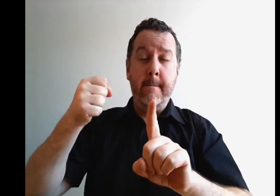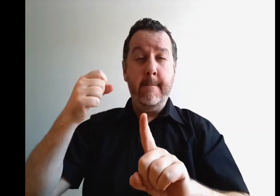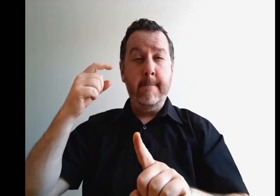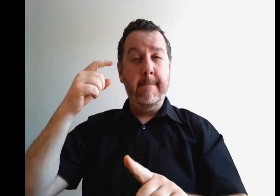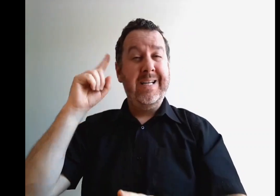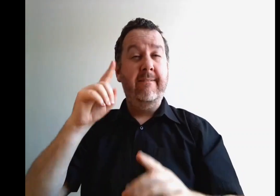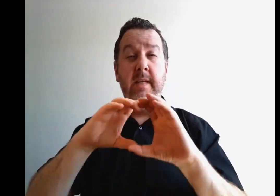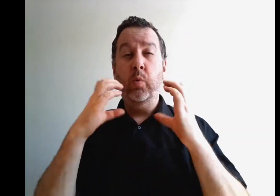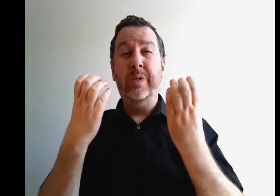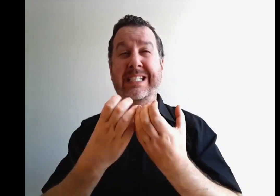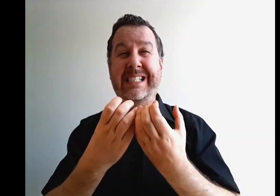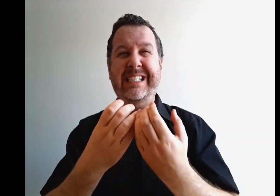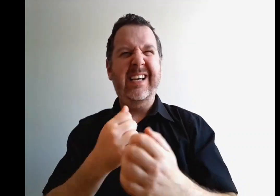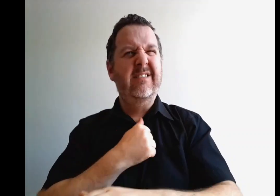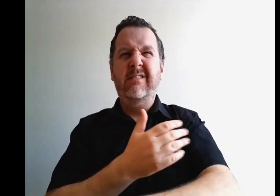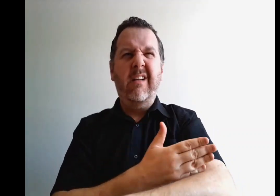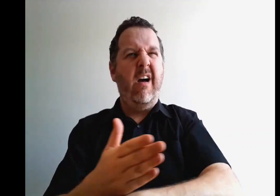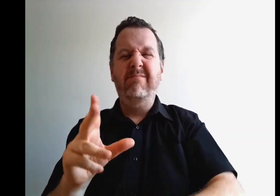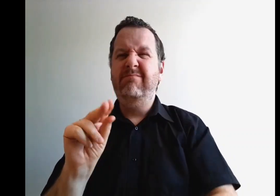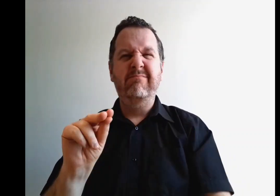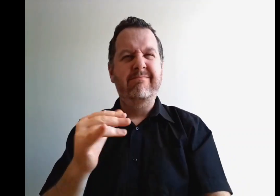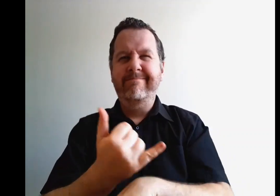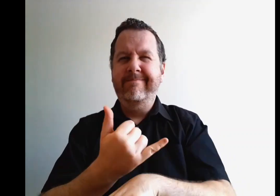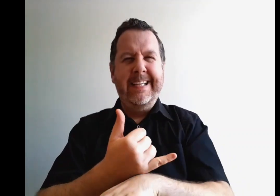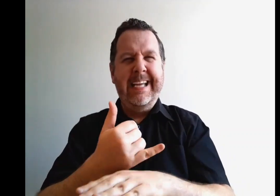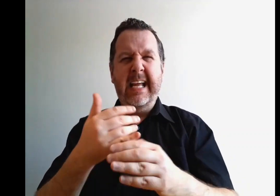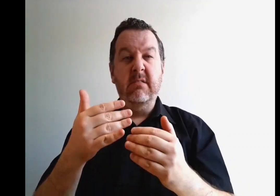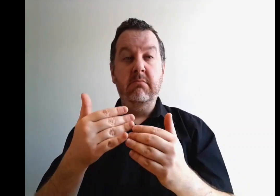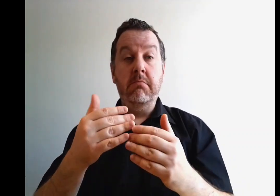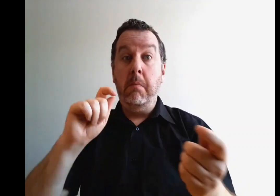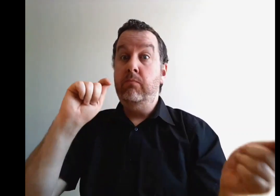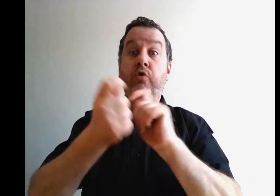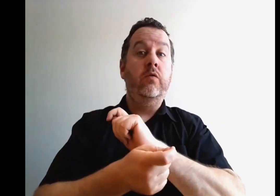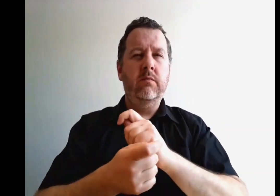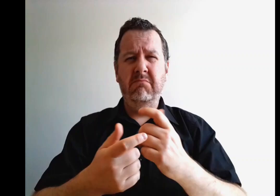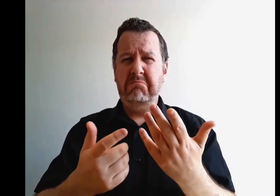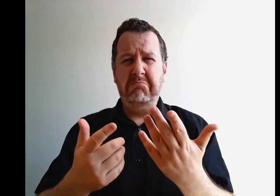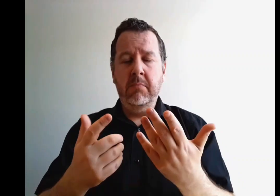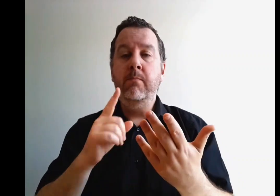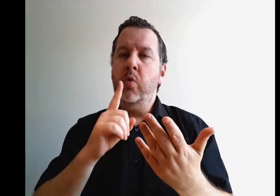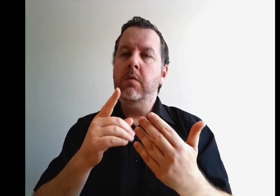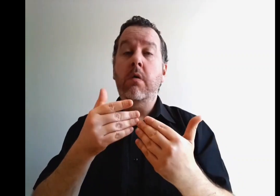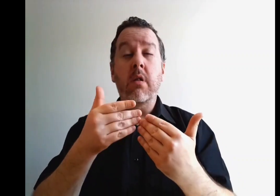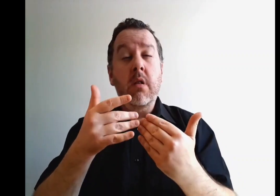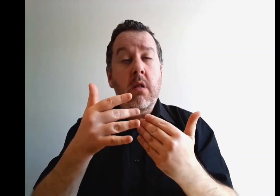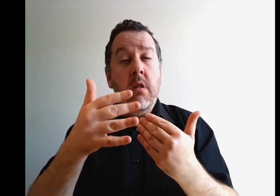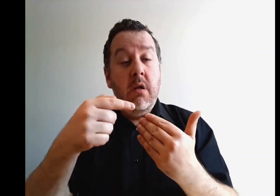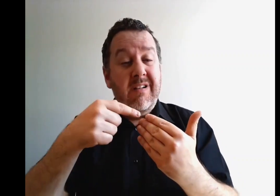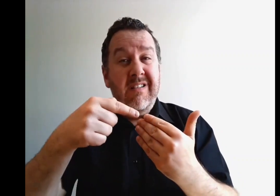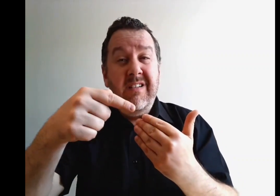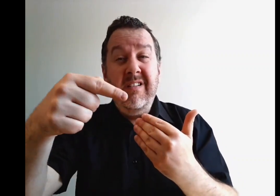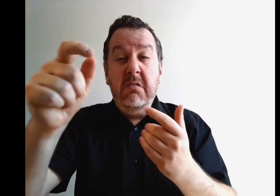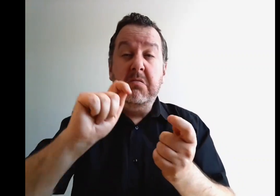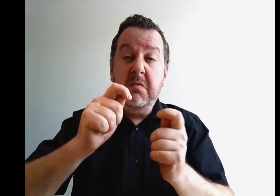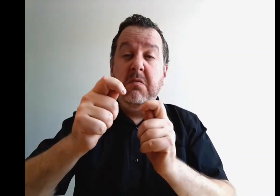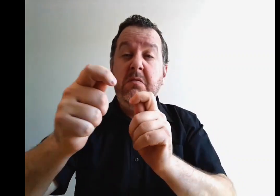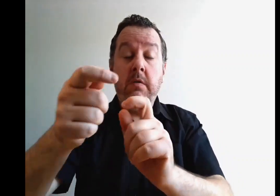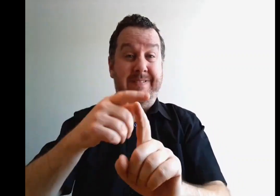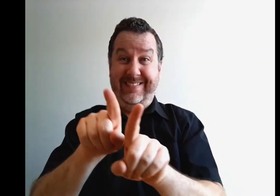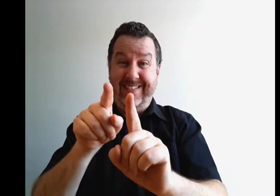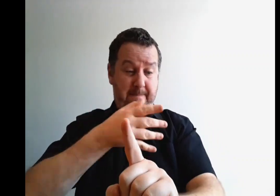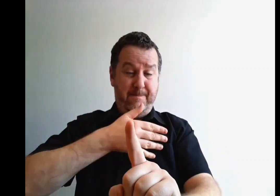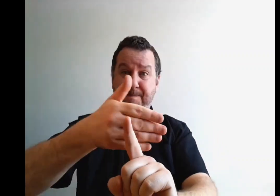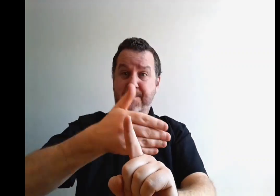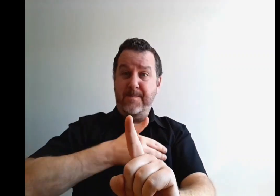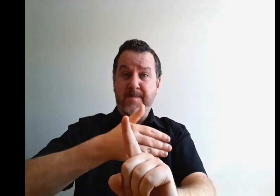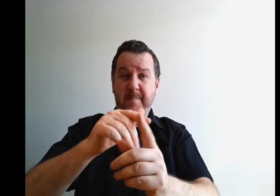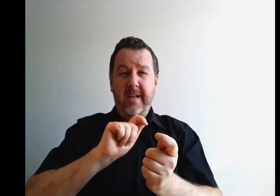I think what you see at independence is the changes, that had been taking place over the last hundred years,